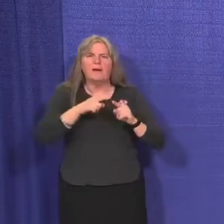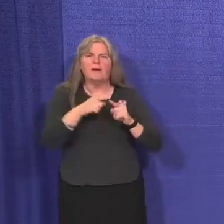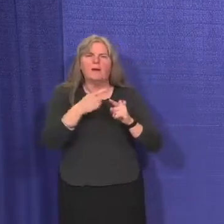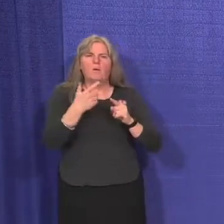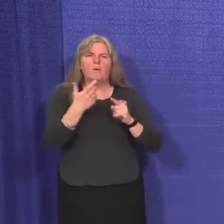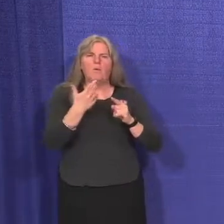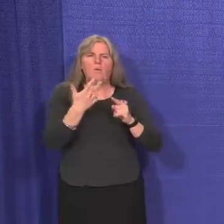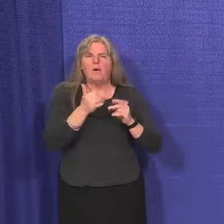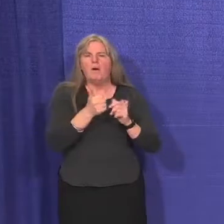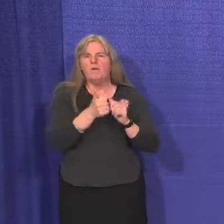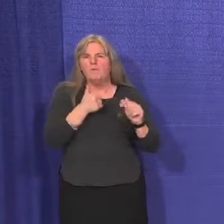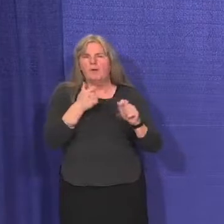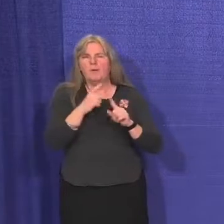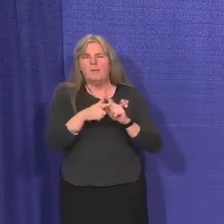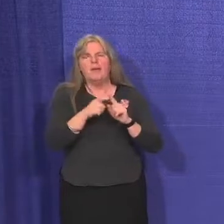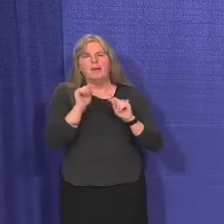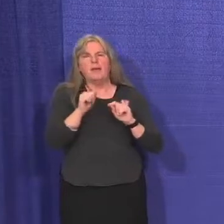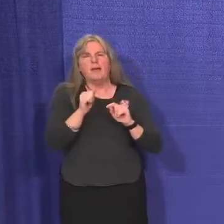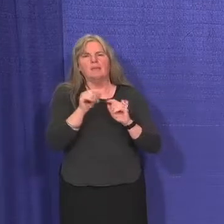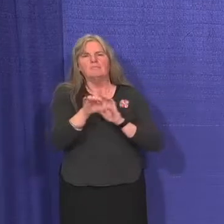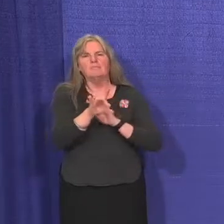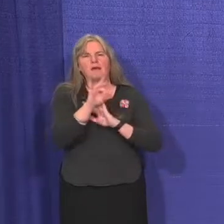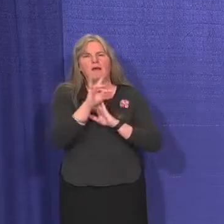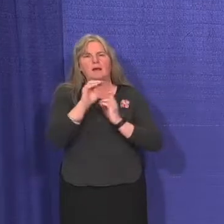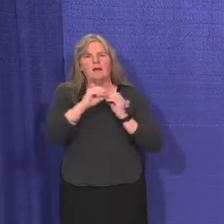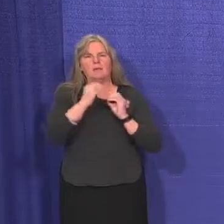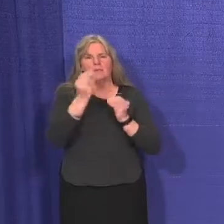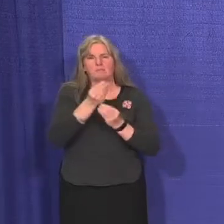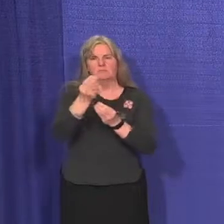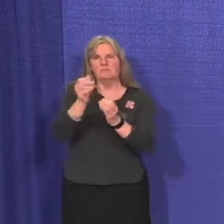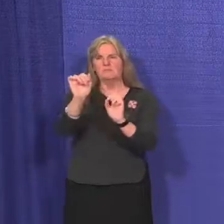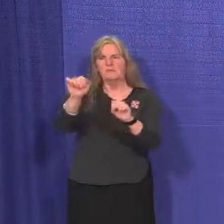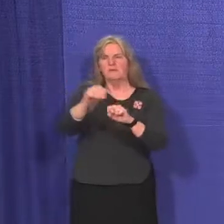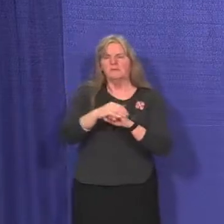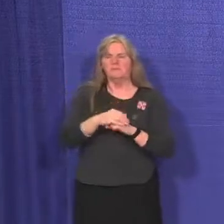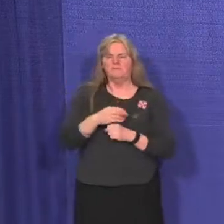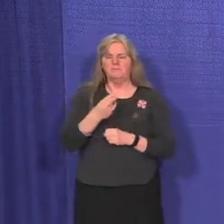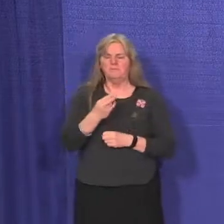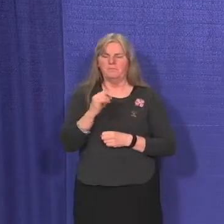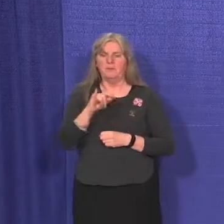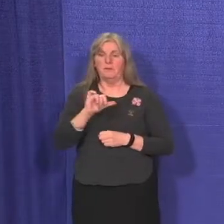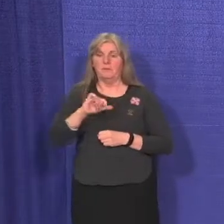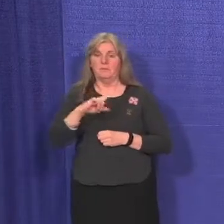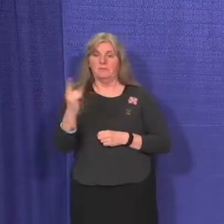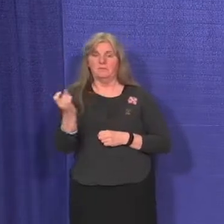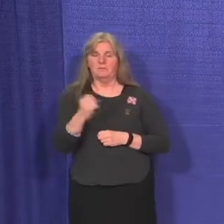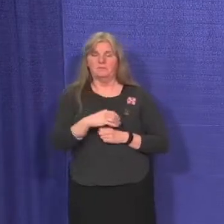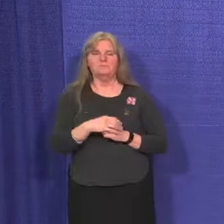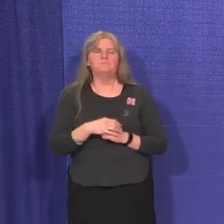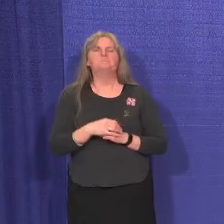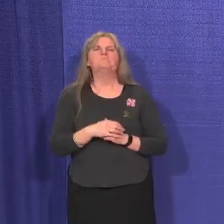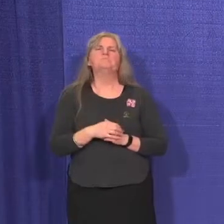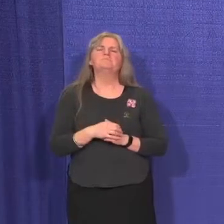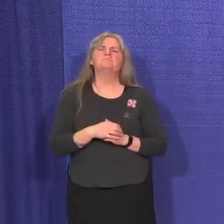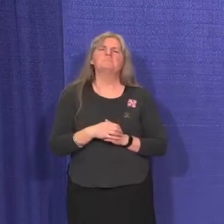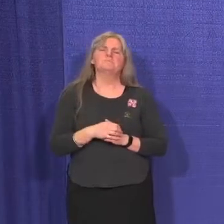numbers. I know overall we have a low percentage of wastage because of